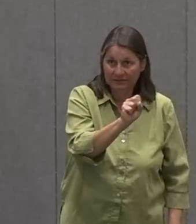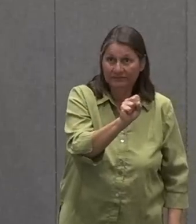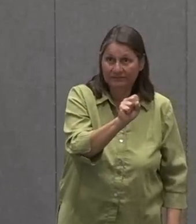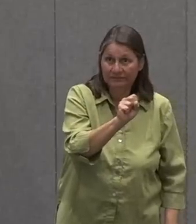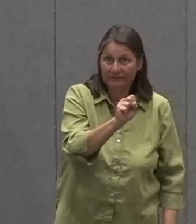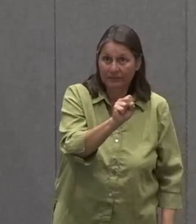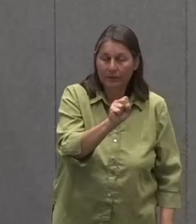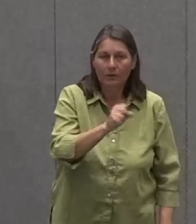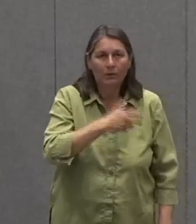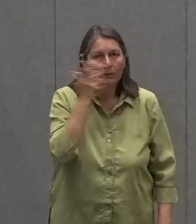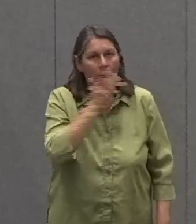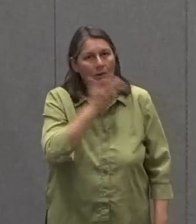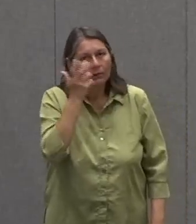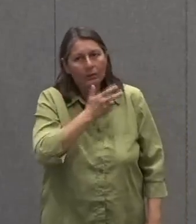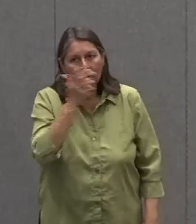Wow, that's a mouthful.